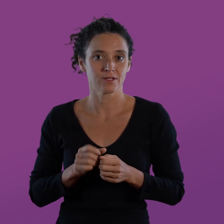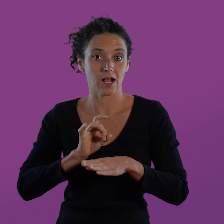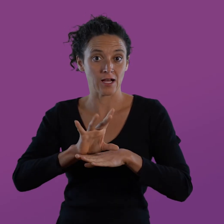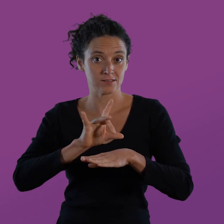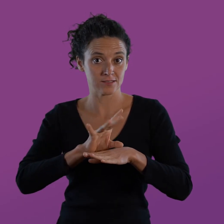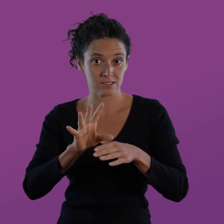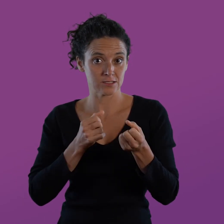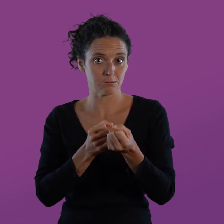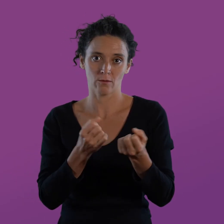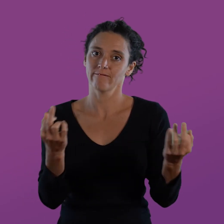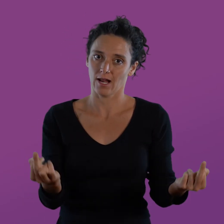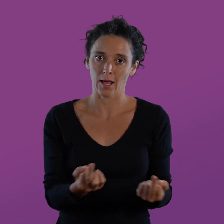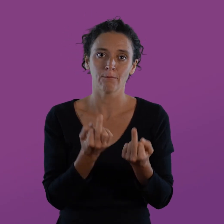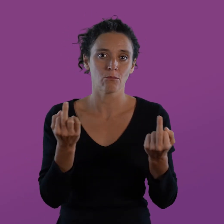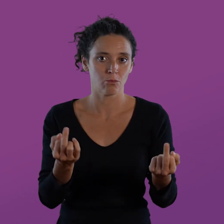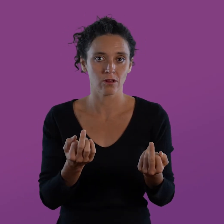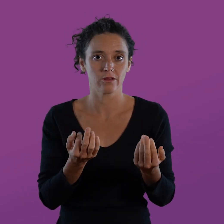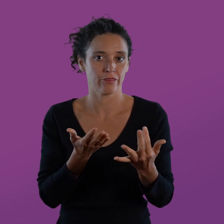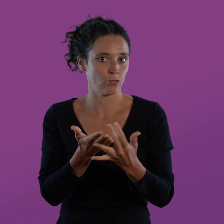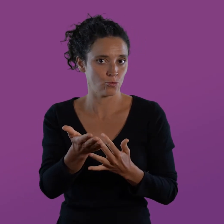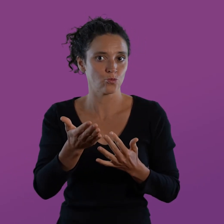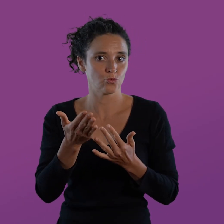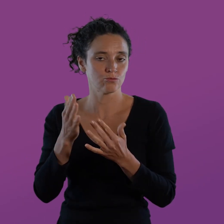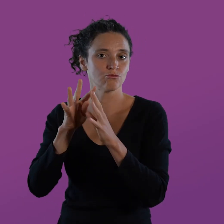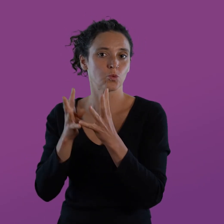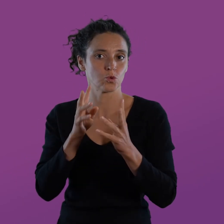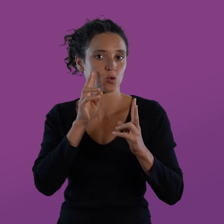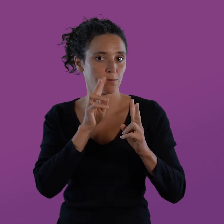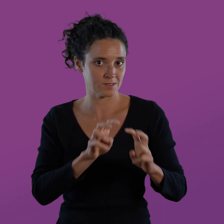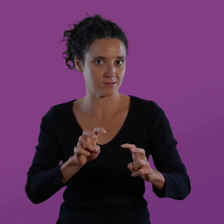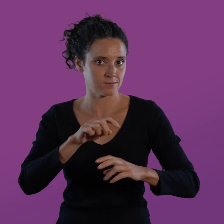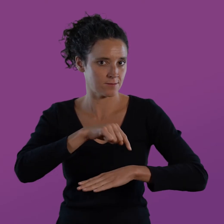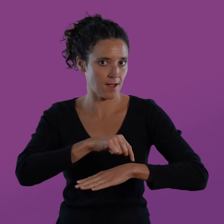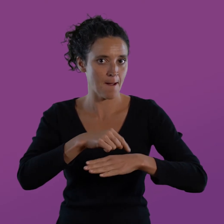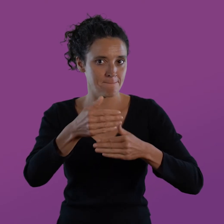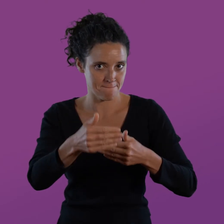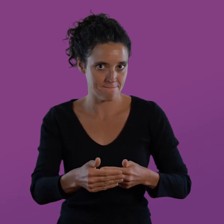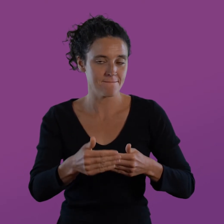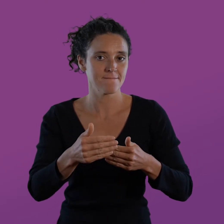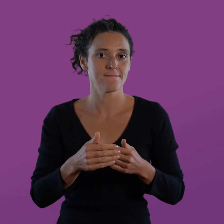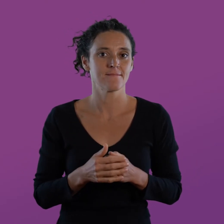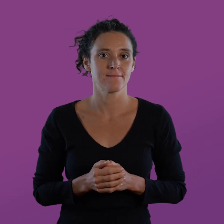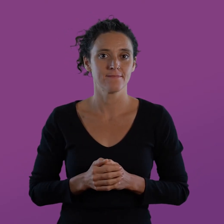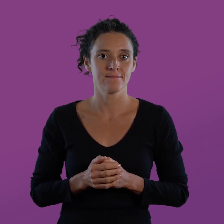Counselling support is available throughout the duration of your engagement with the Royal Commission.